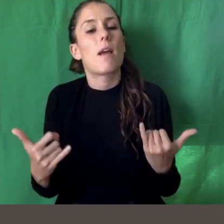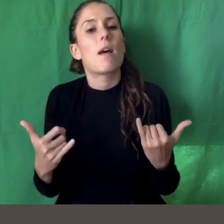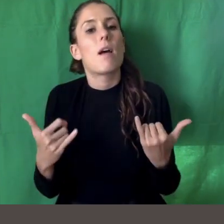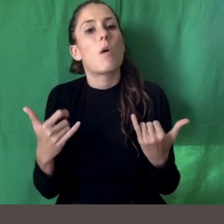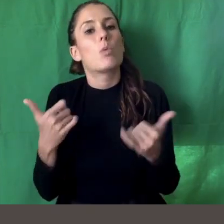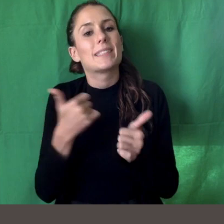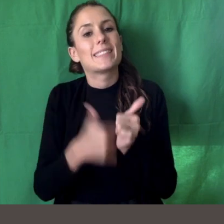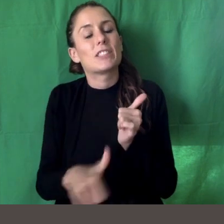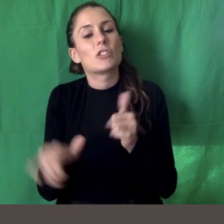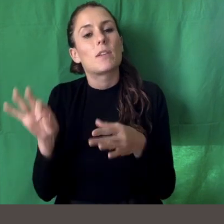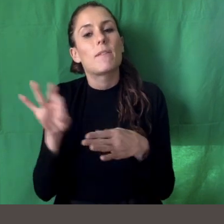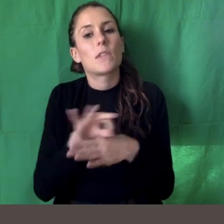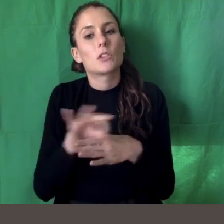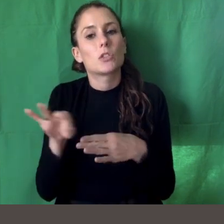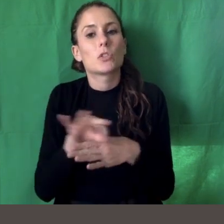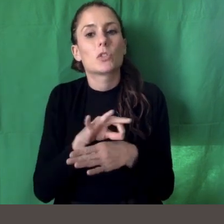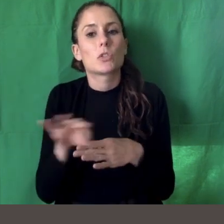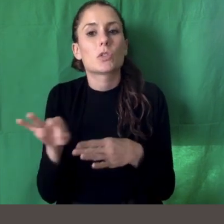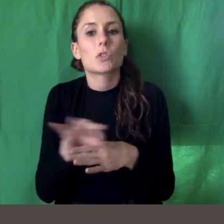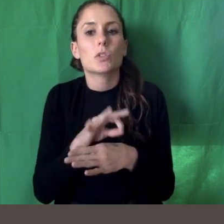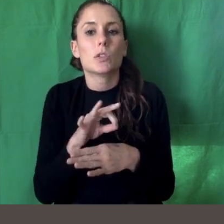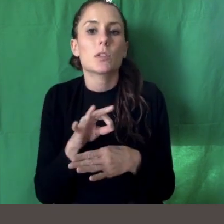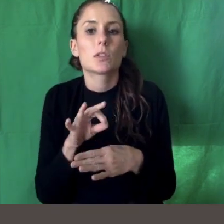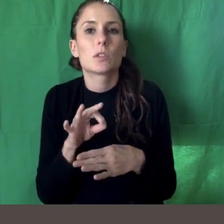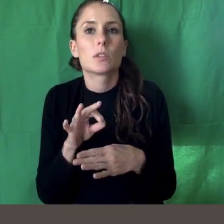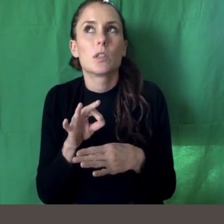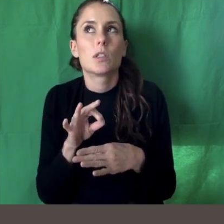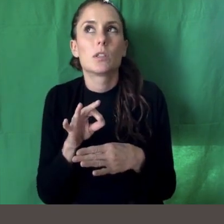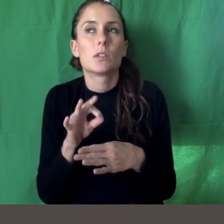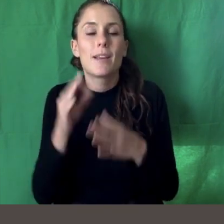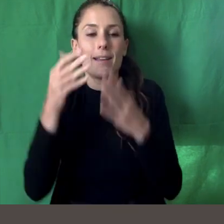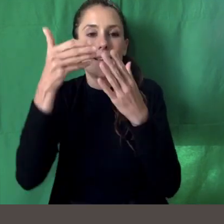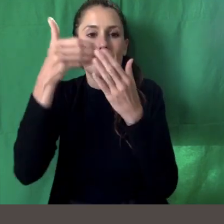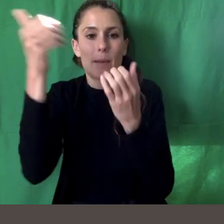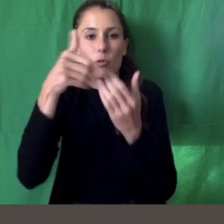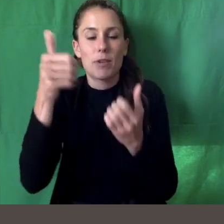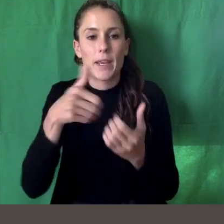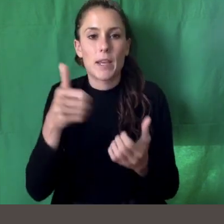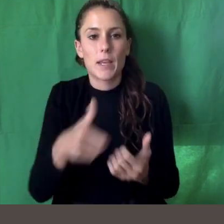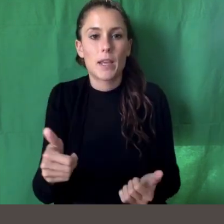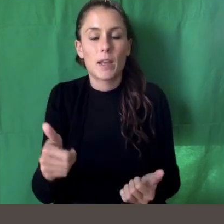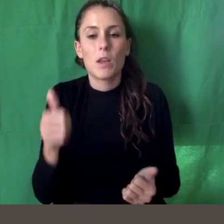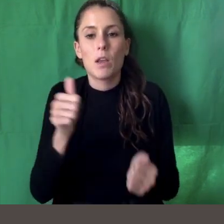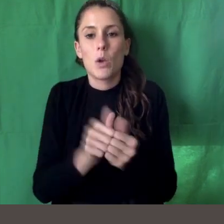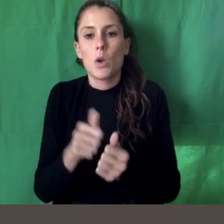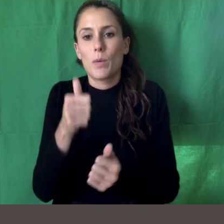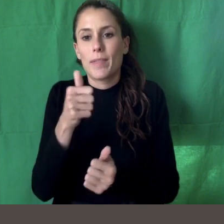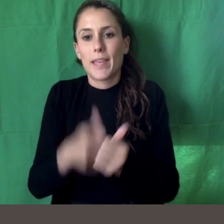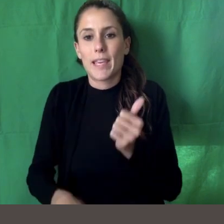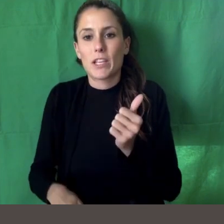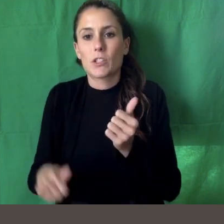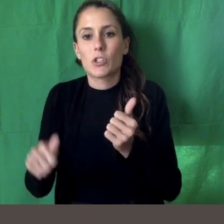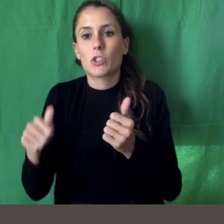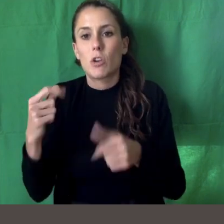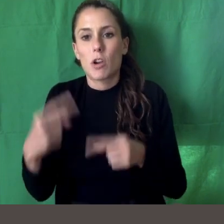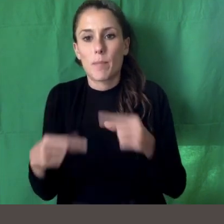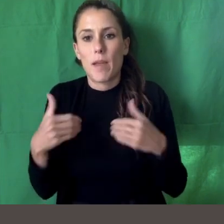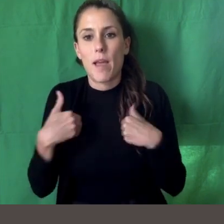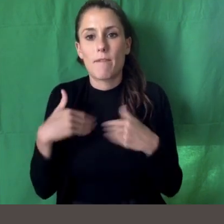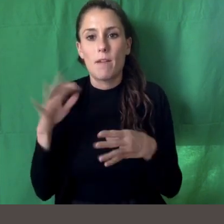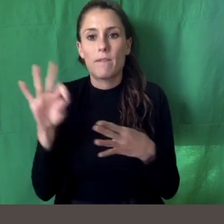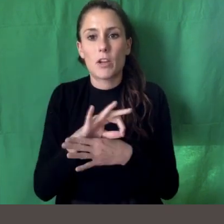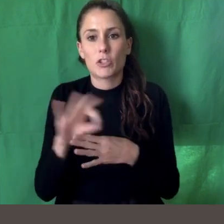because now that each function is separated now that each argument has a function called